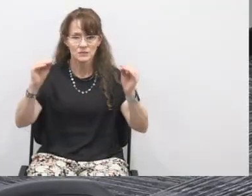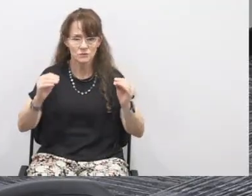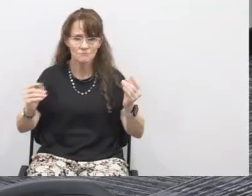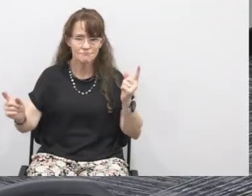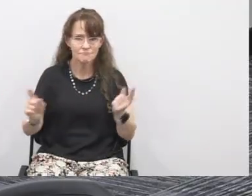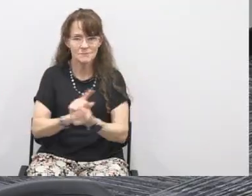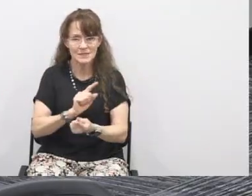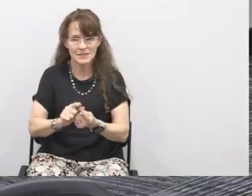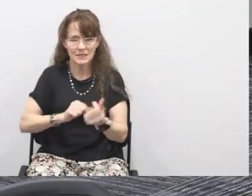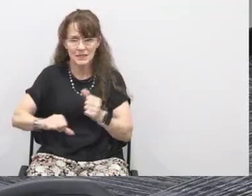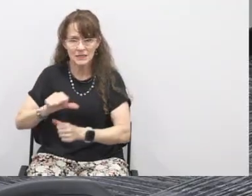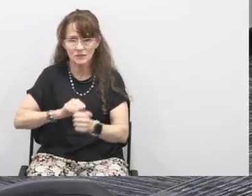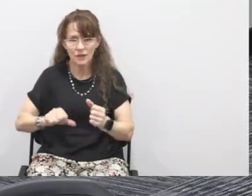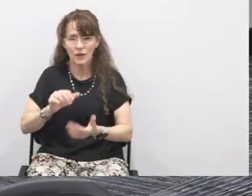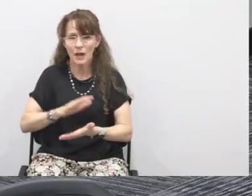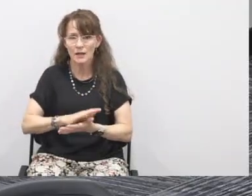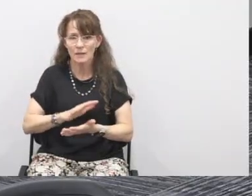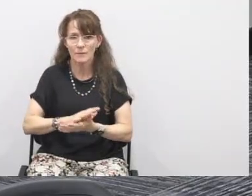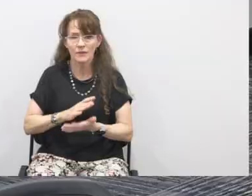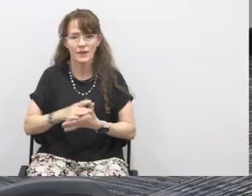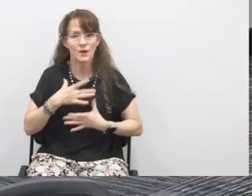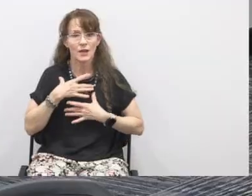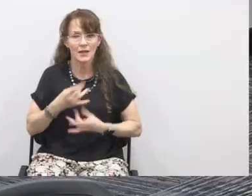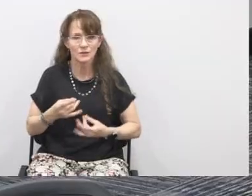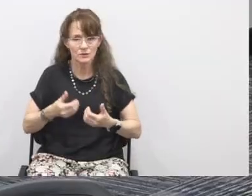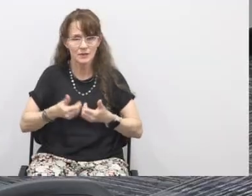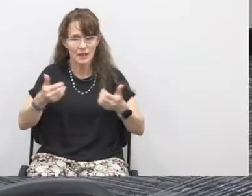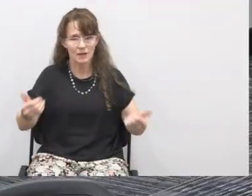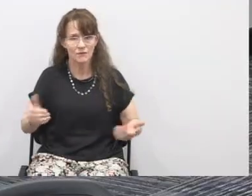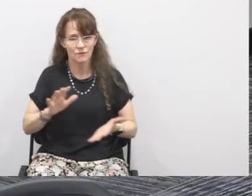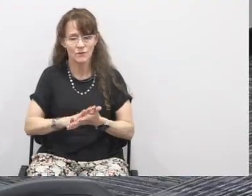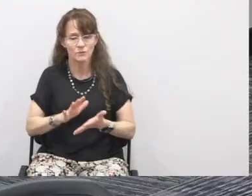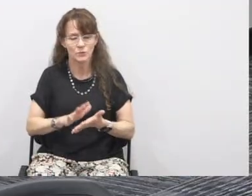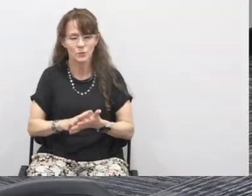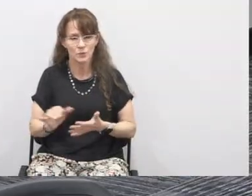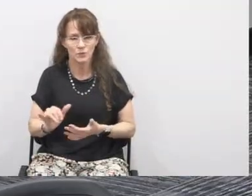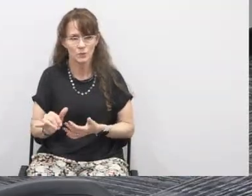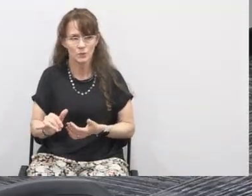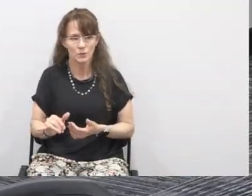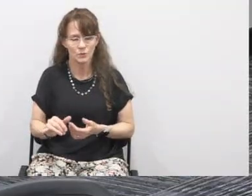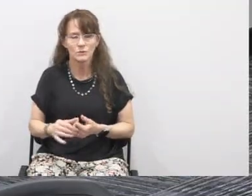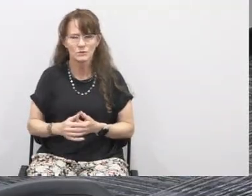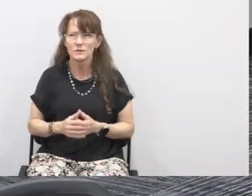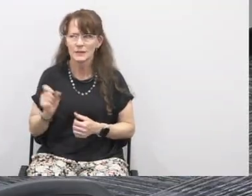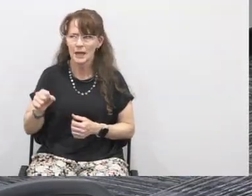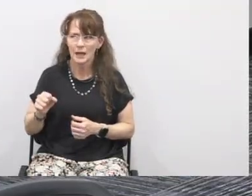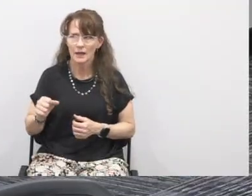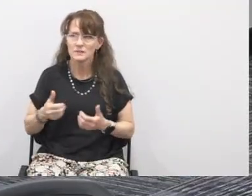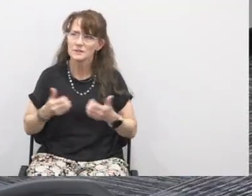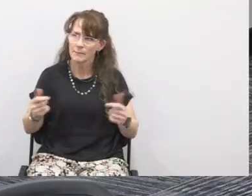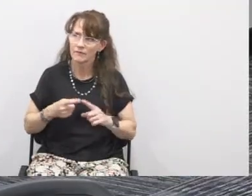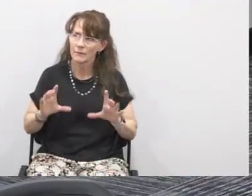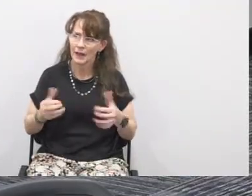not just academically but their interests outside of the school setting. I mean, yeah, outside of the school or the classroom.